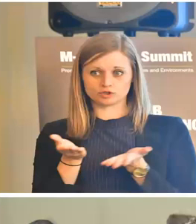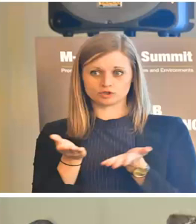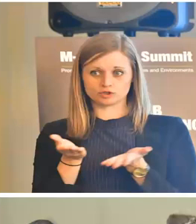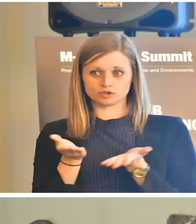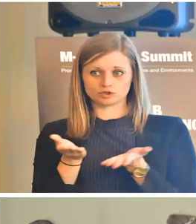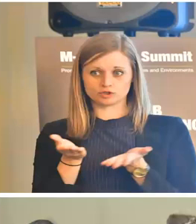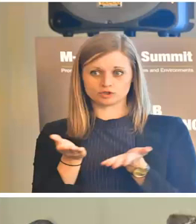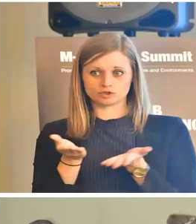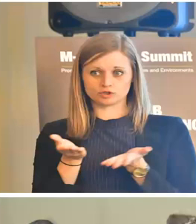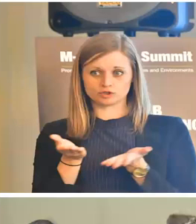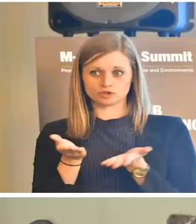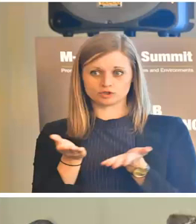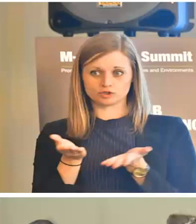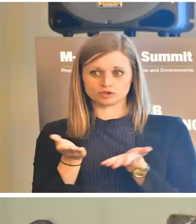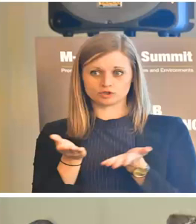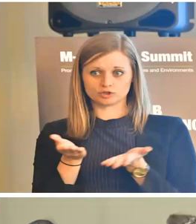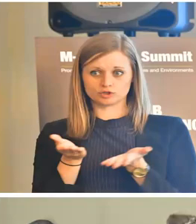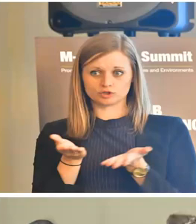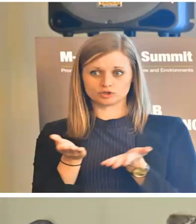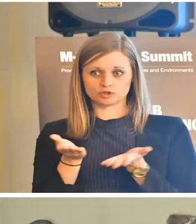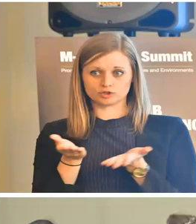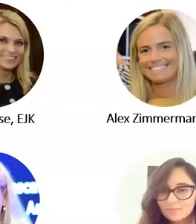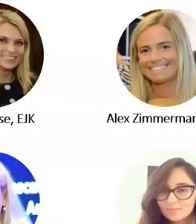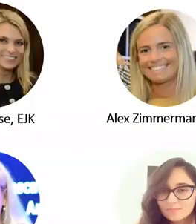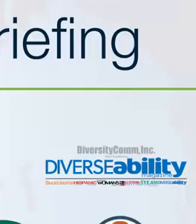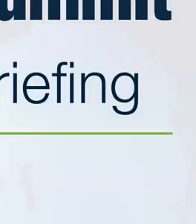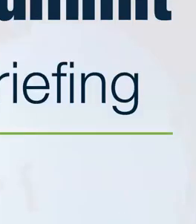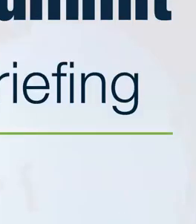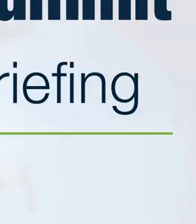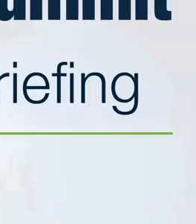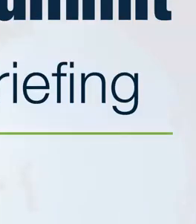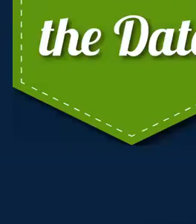Thank our captionist and everyone, have a great rest of the evening,